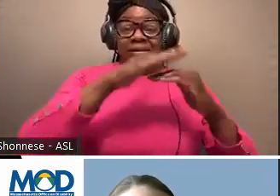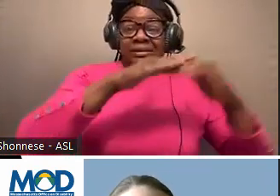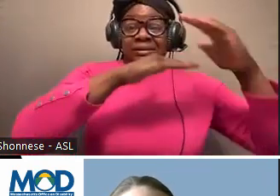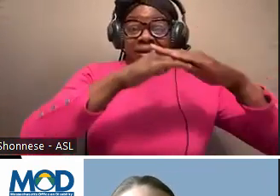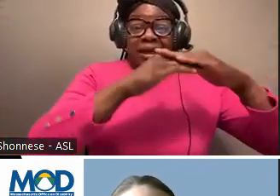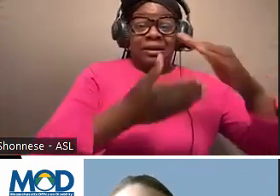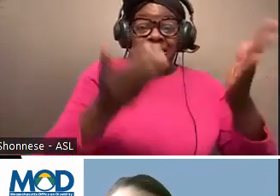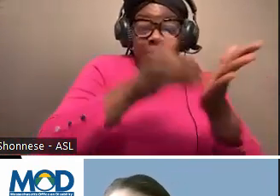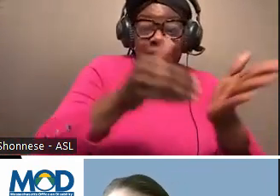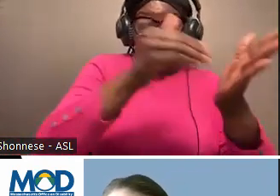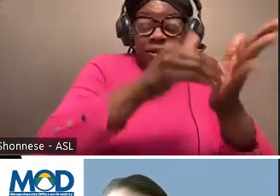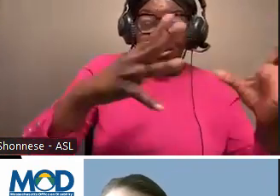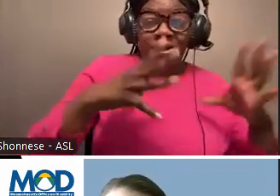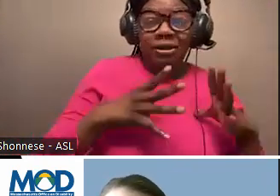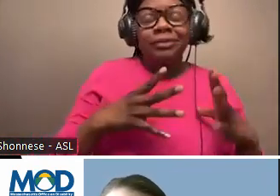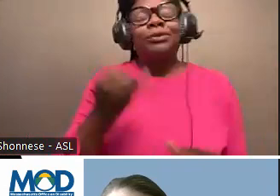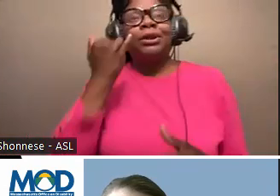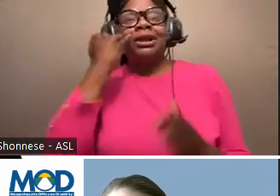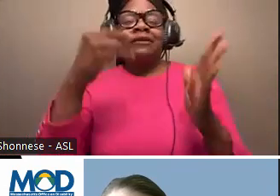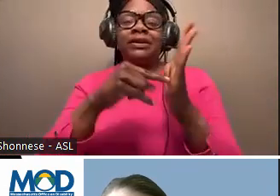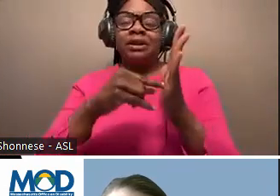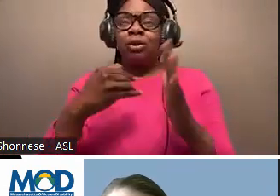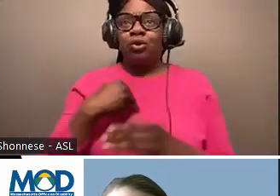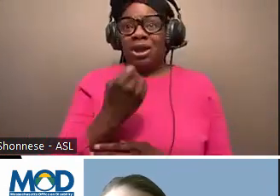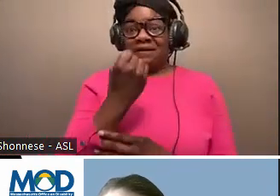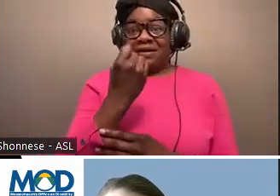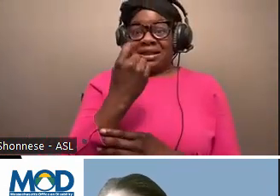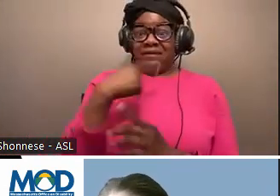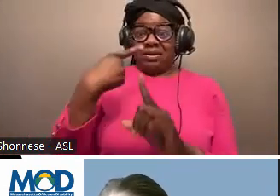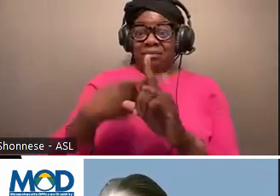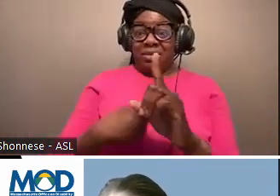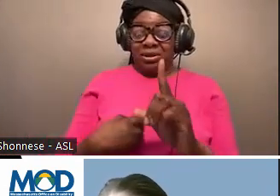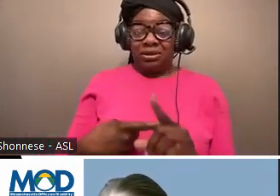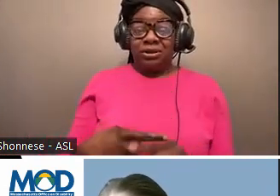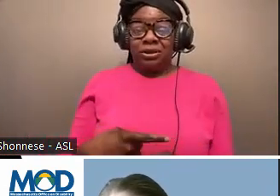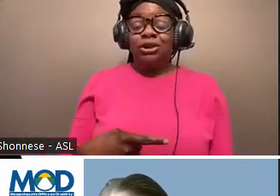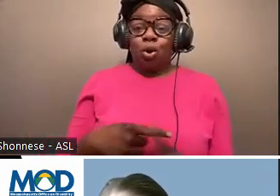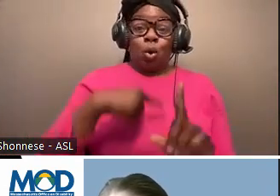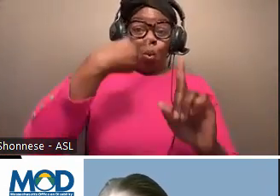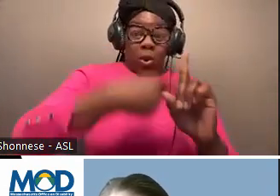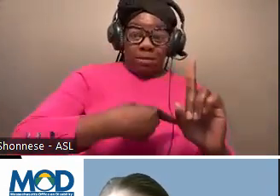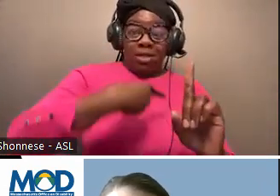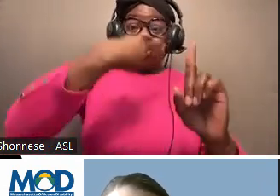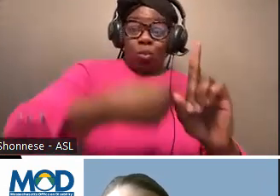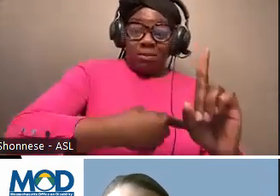you know, 11 months worth of one-month accommodations for leave,